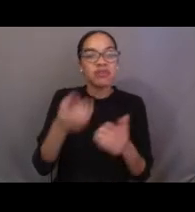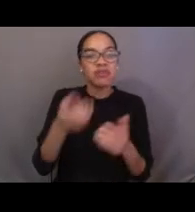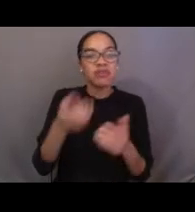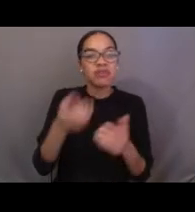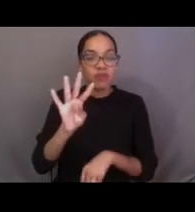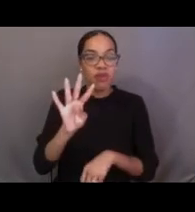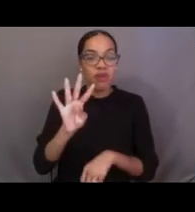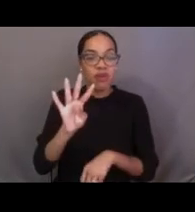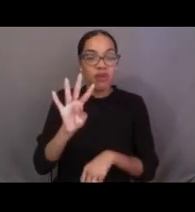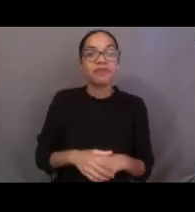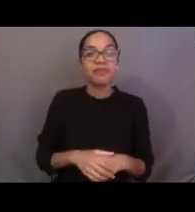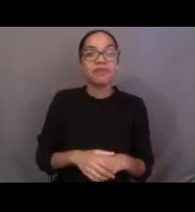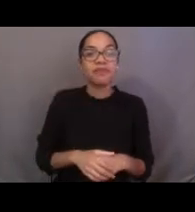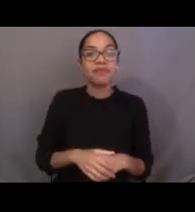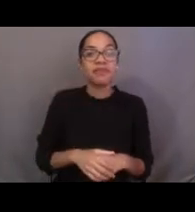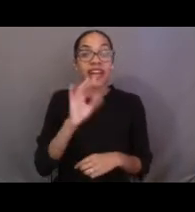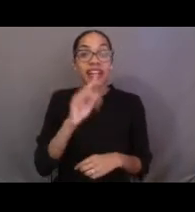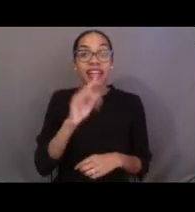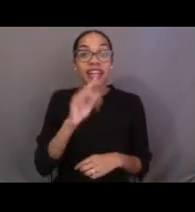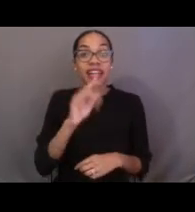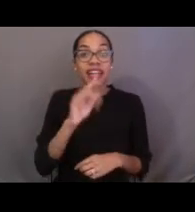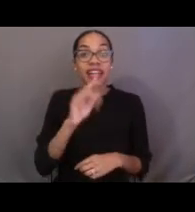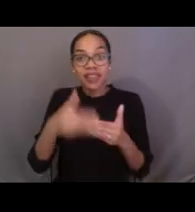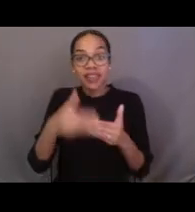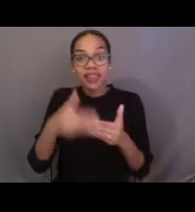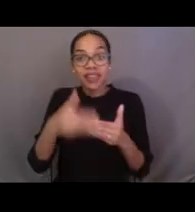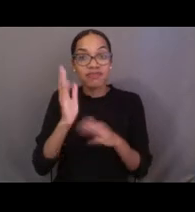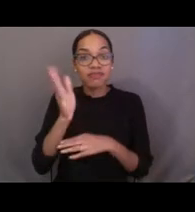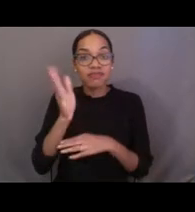To find out when our next webinar is, you can visit our webpage or like us on Facebook.